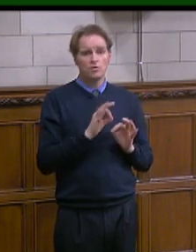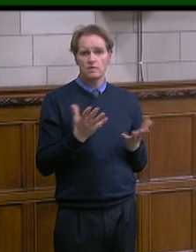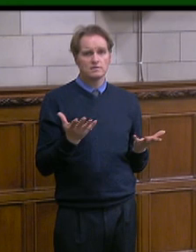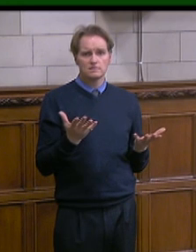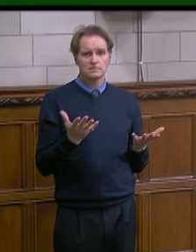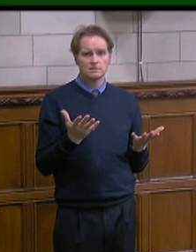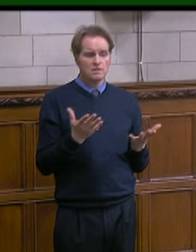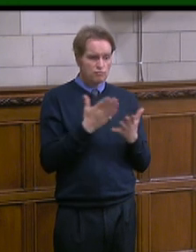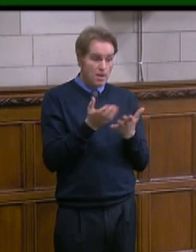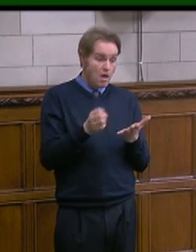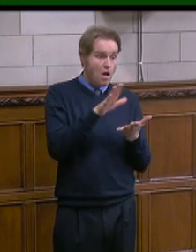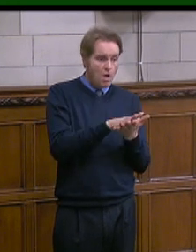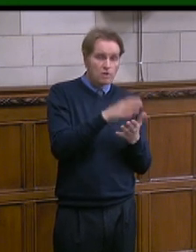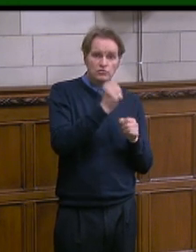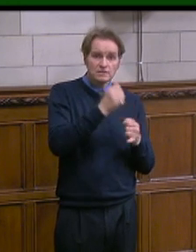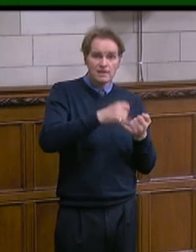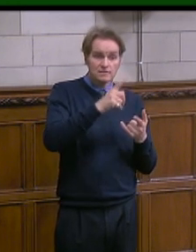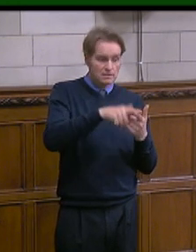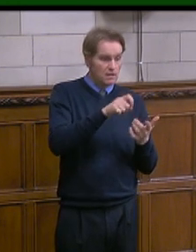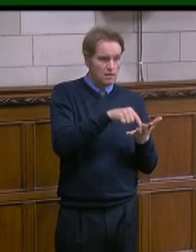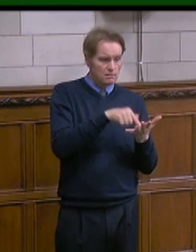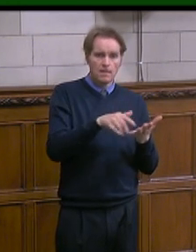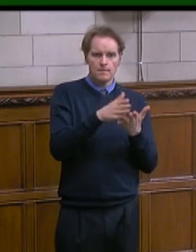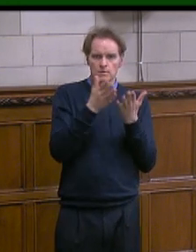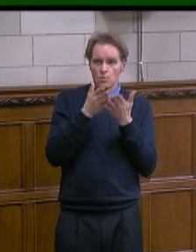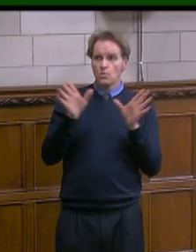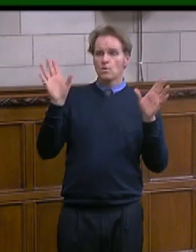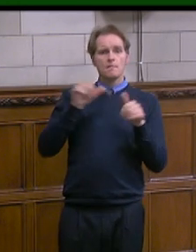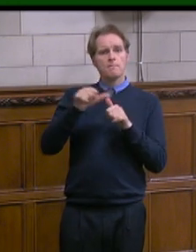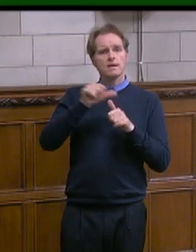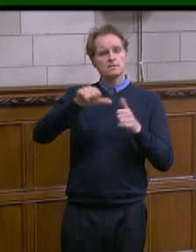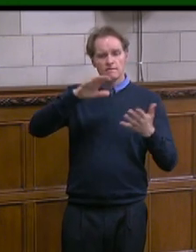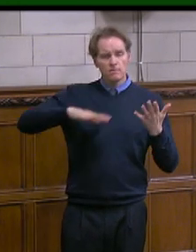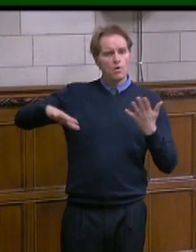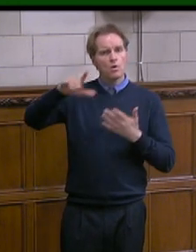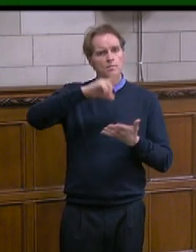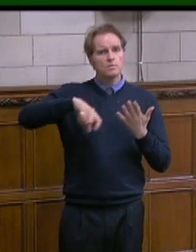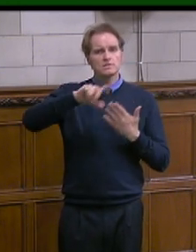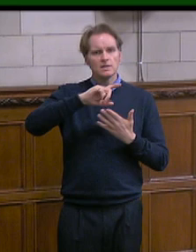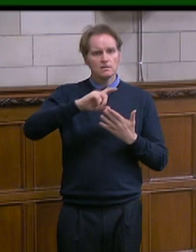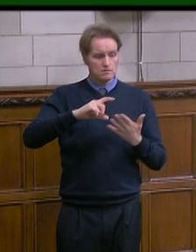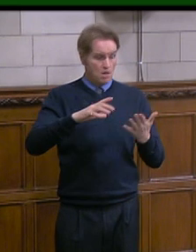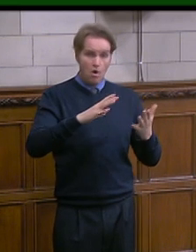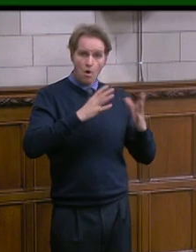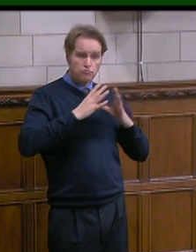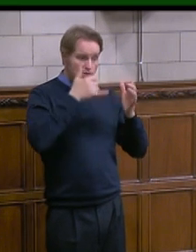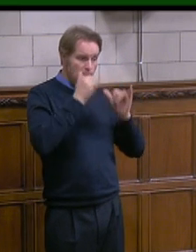A GCSE in British Sign Language has been piloted and is ready to go, but it cannot be studied.